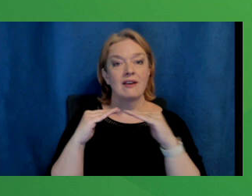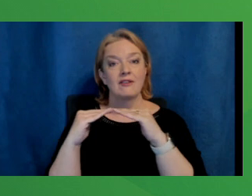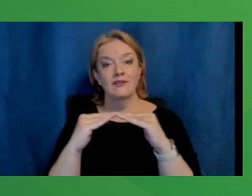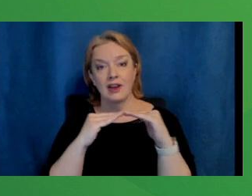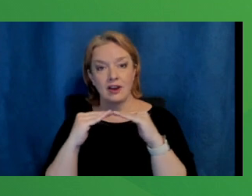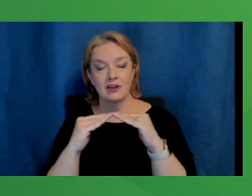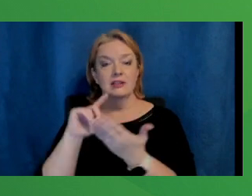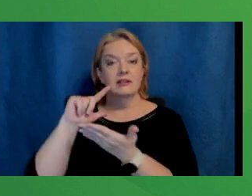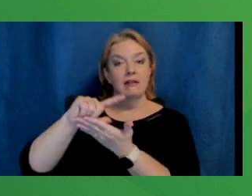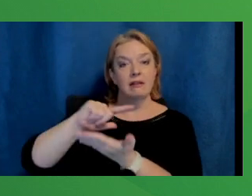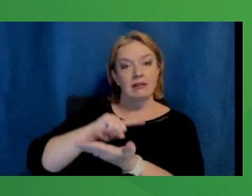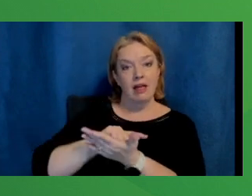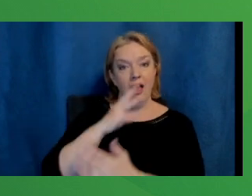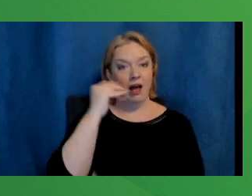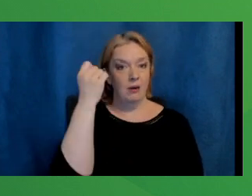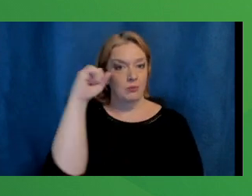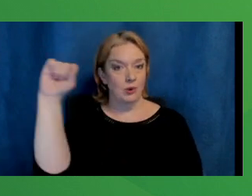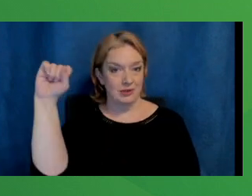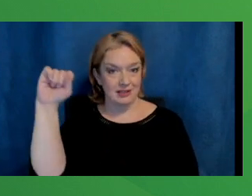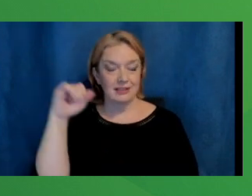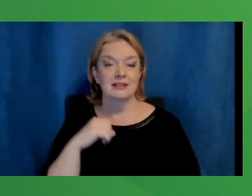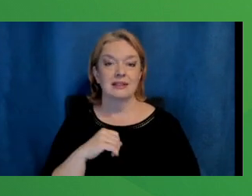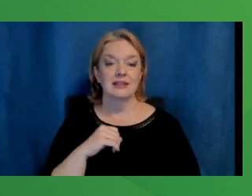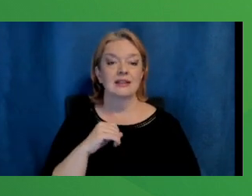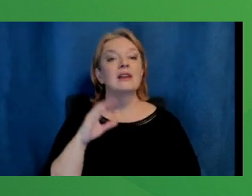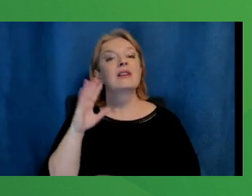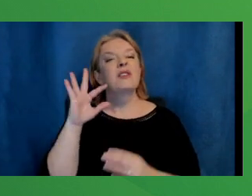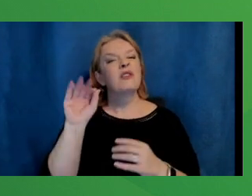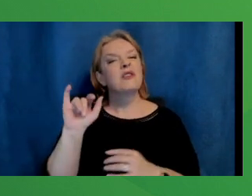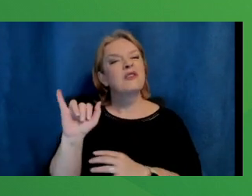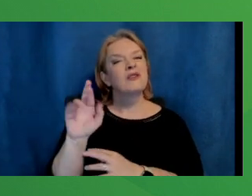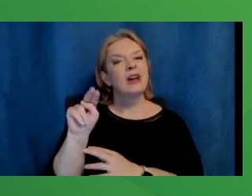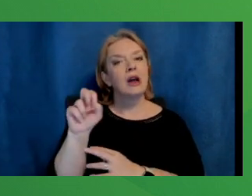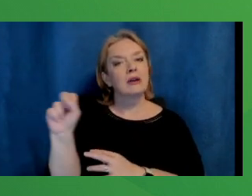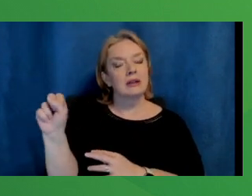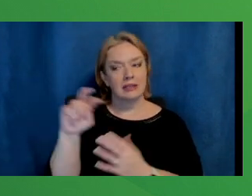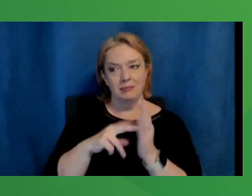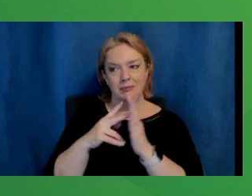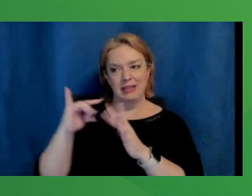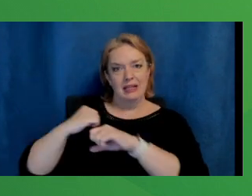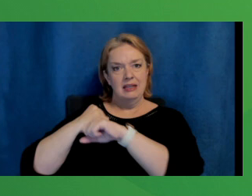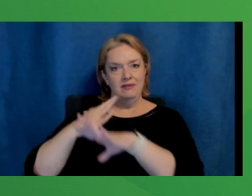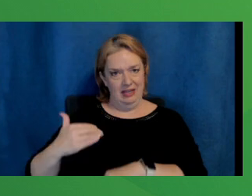for example, fairness gives a fair chance to the defendant. Wholesome, coming together to fight